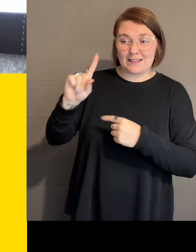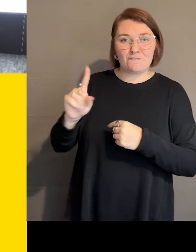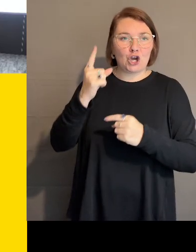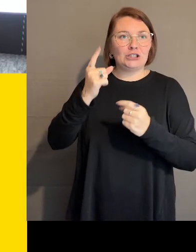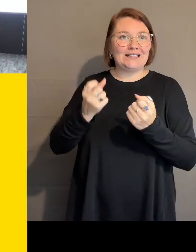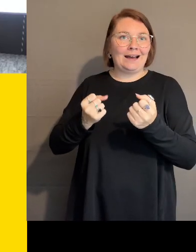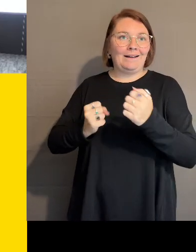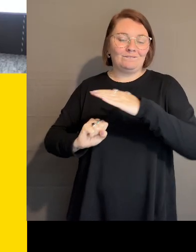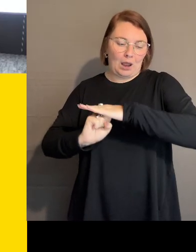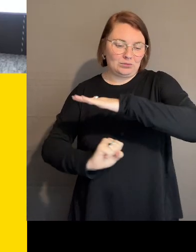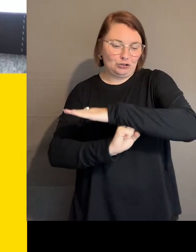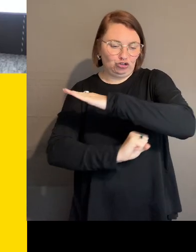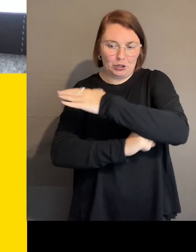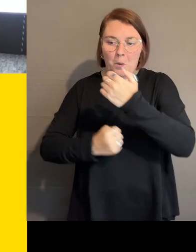Port that's going to be developed.